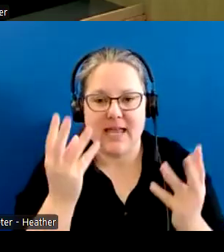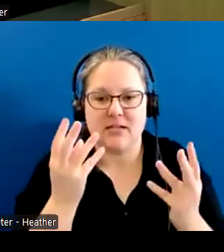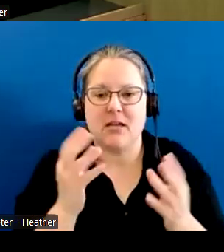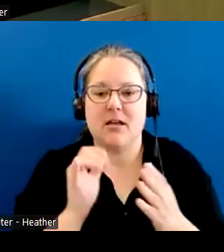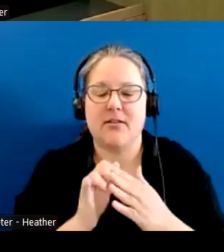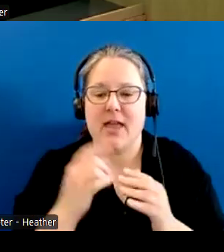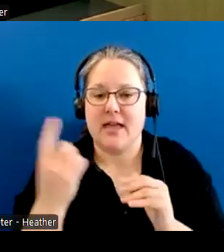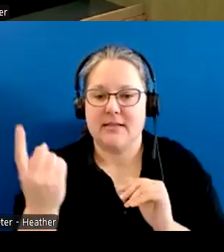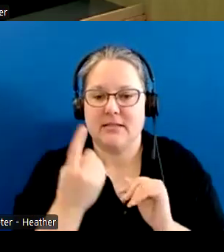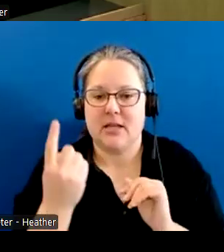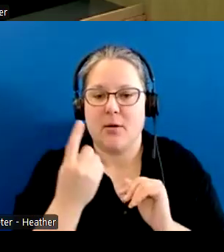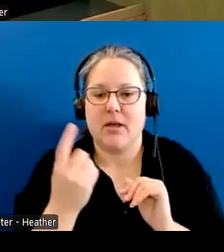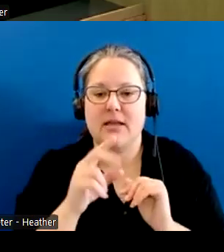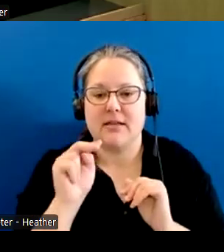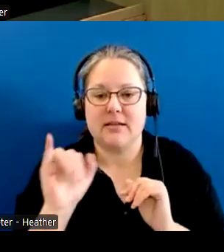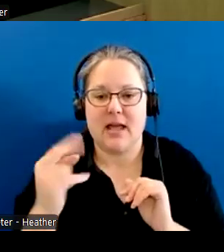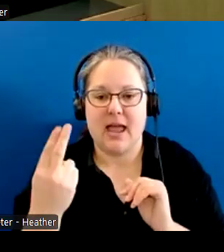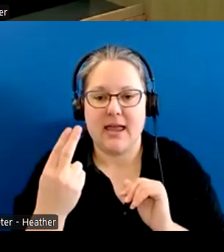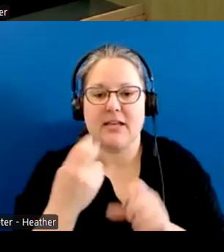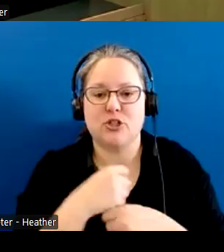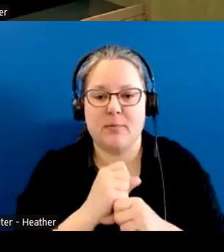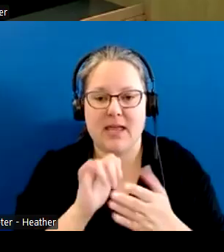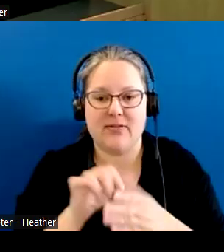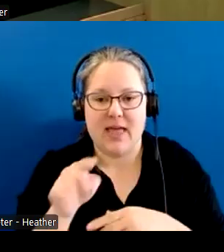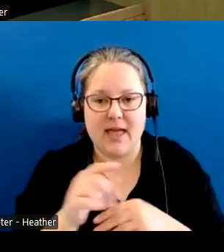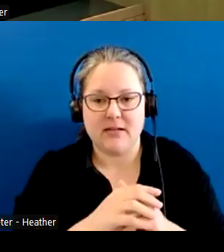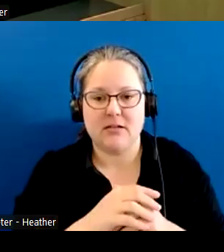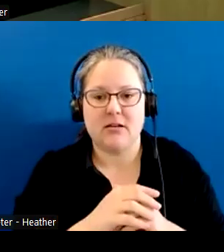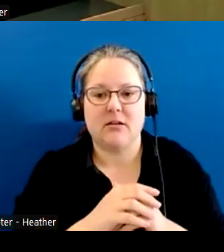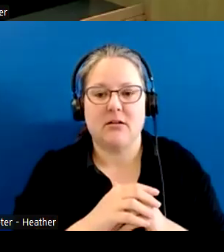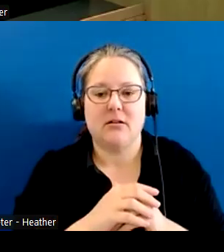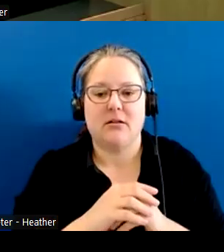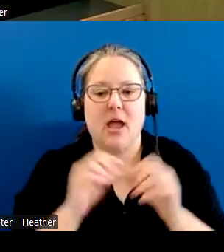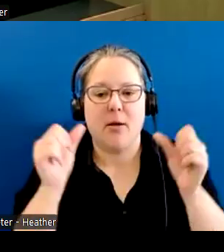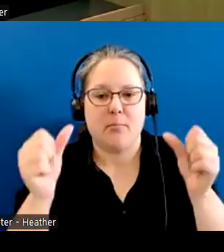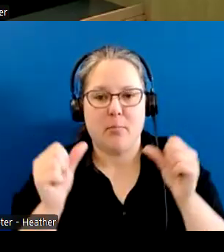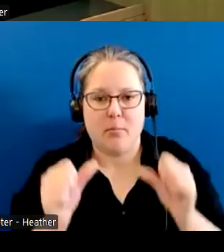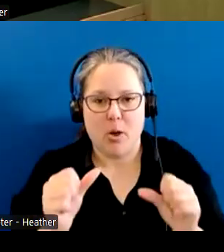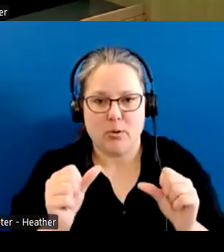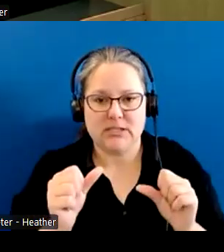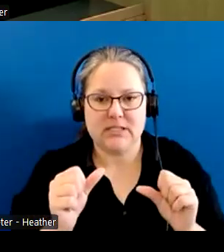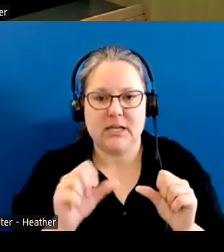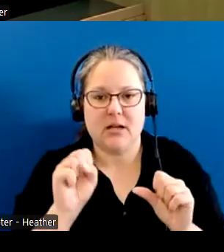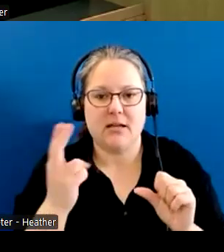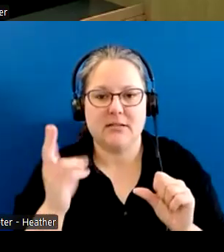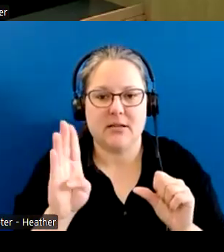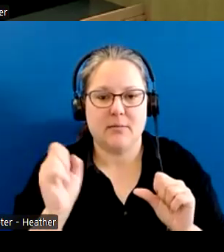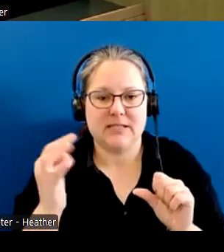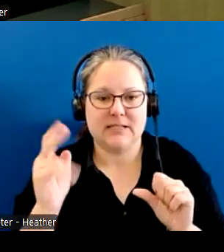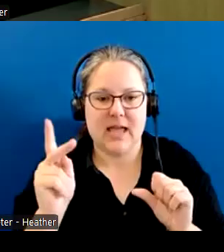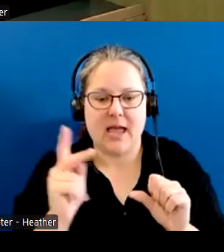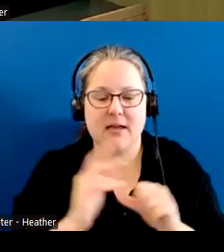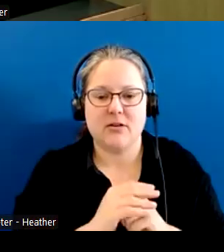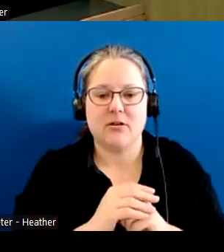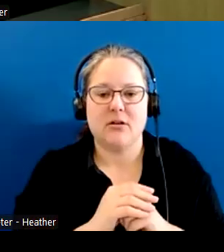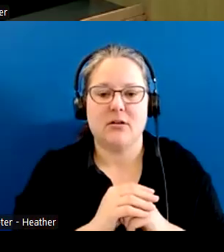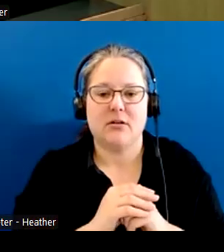um somebody at um in NIH created and basically posted on Substack. Uh and I think it's a little